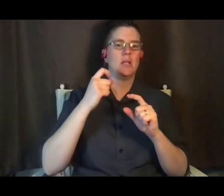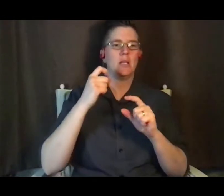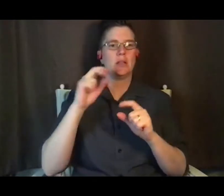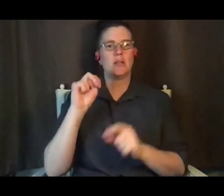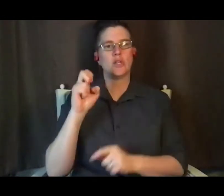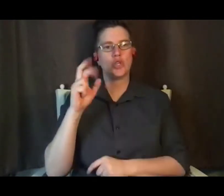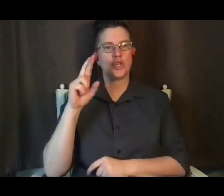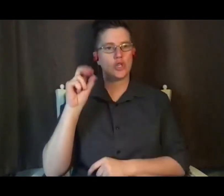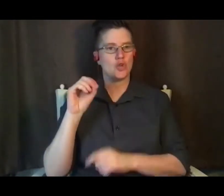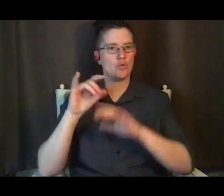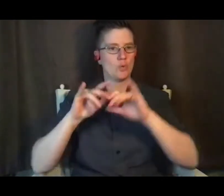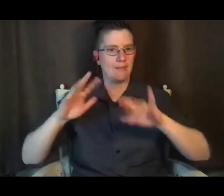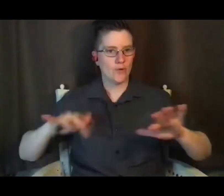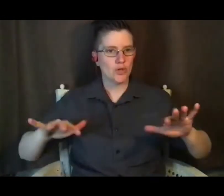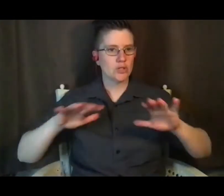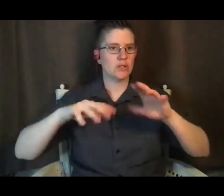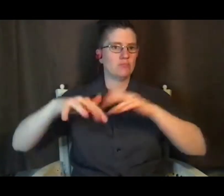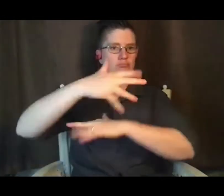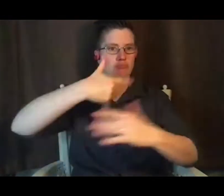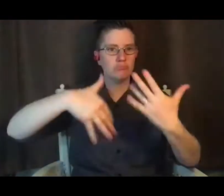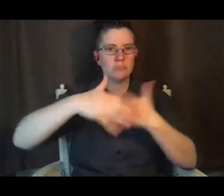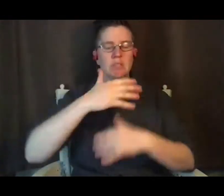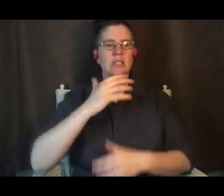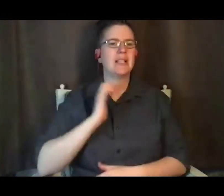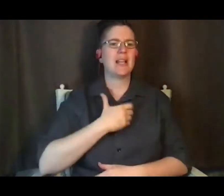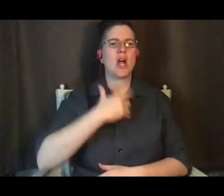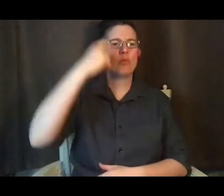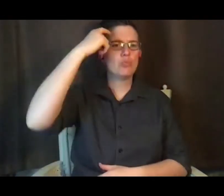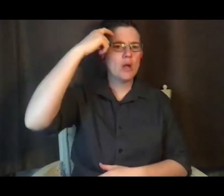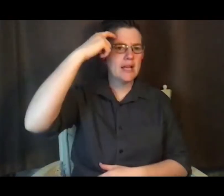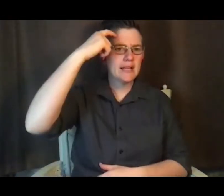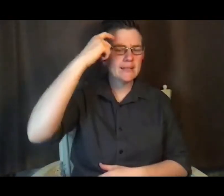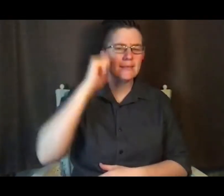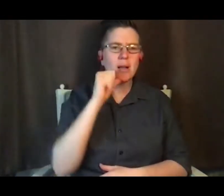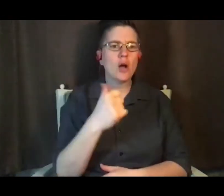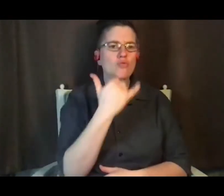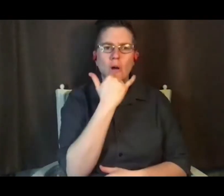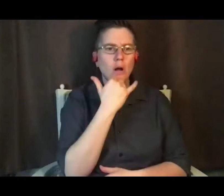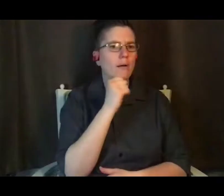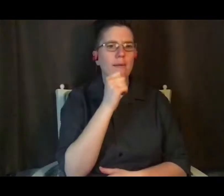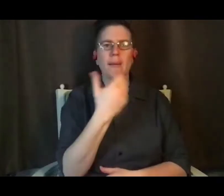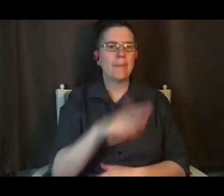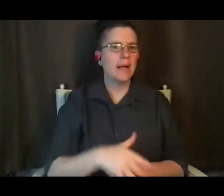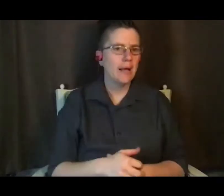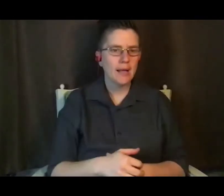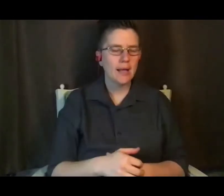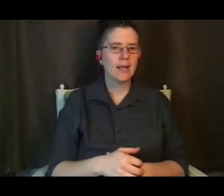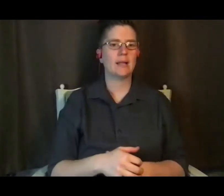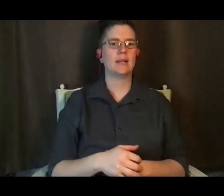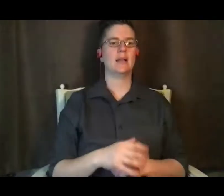valuable that our brains are not wrong or bad it encompasses work across the disability rights